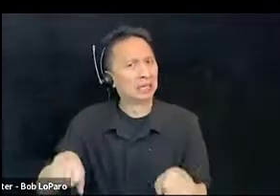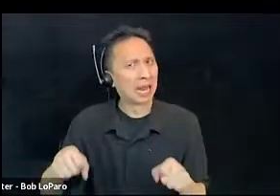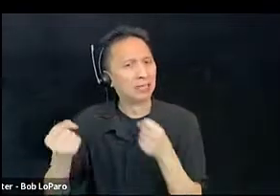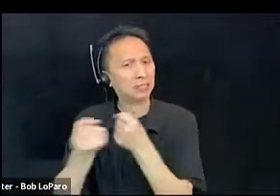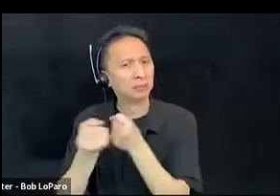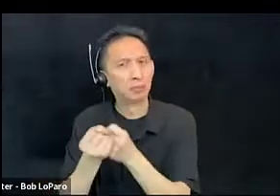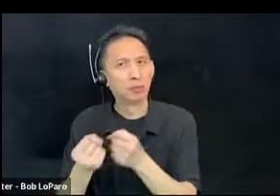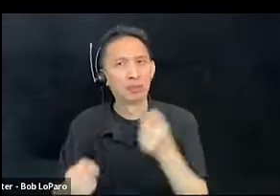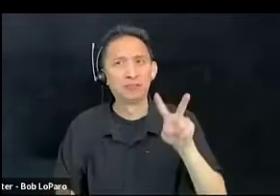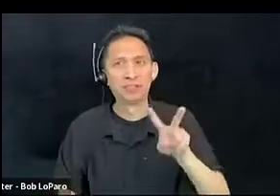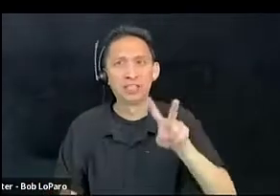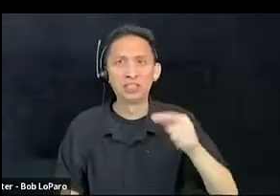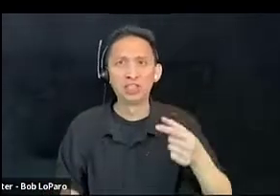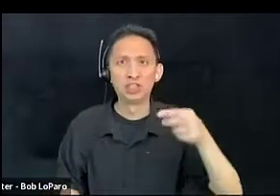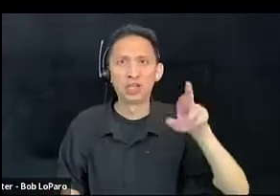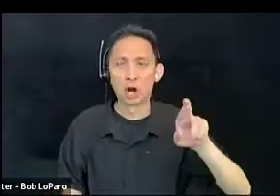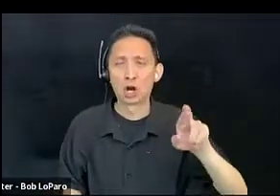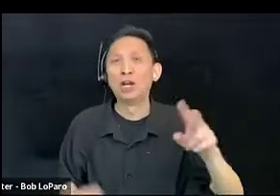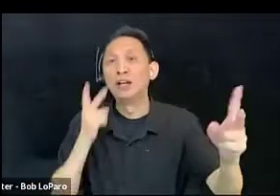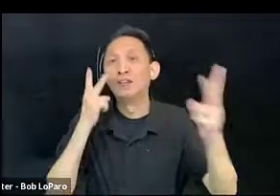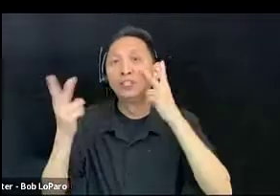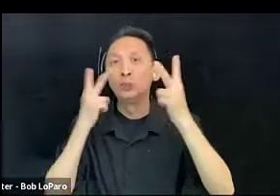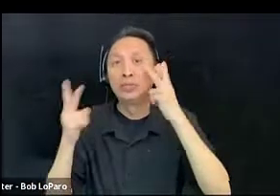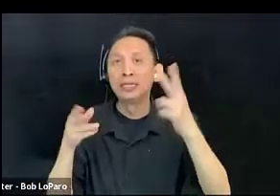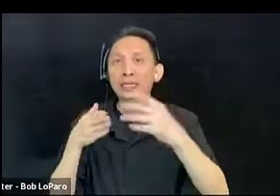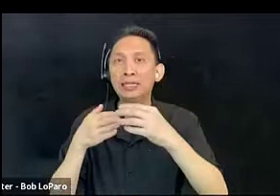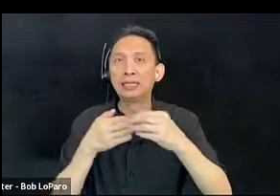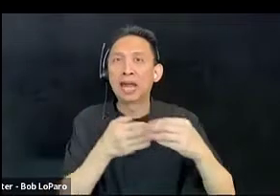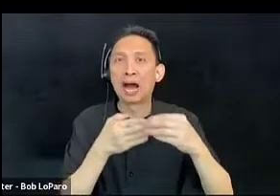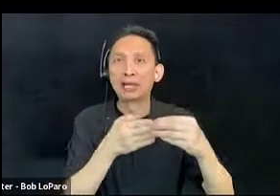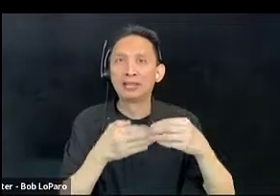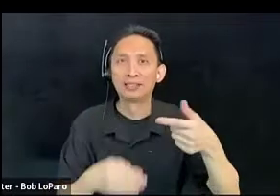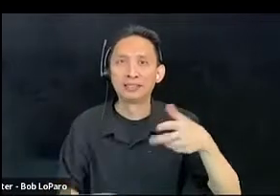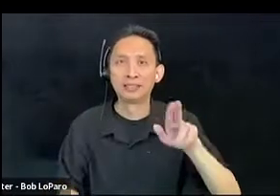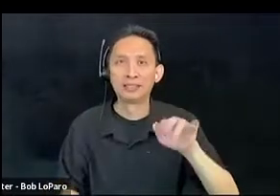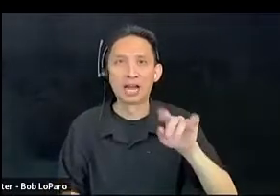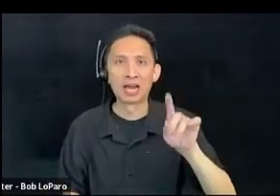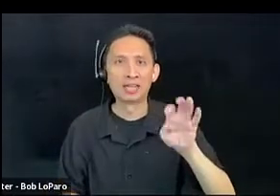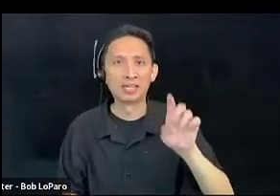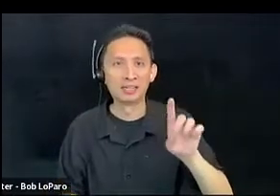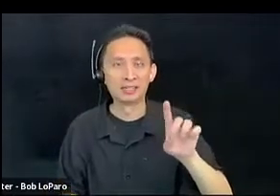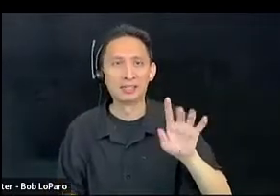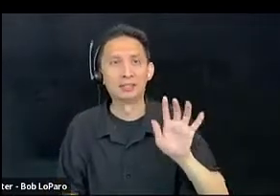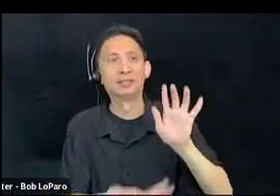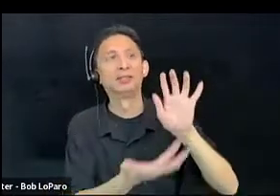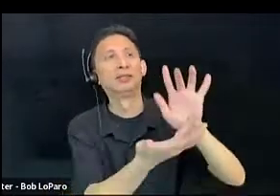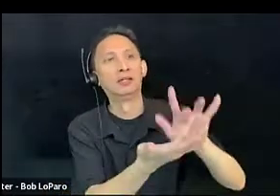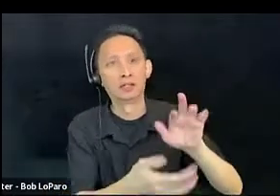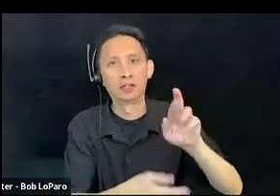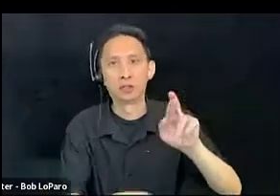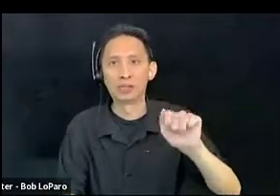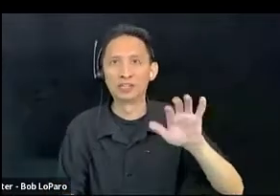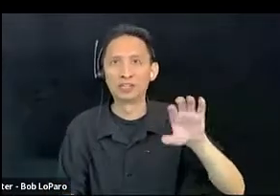For a student who needs that extra support, are there other considerations? Do we need a little more processing time